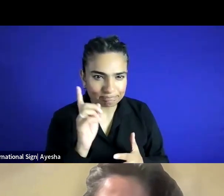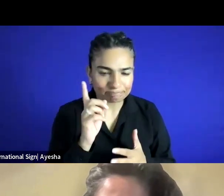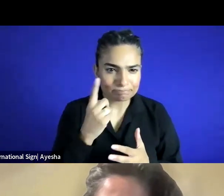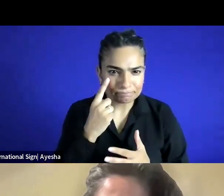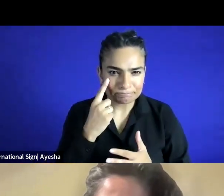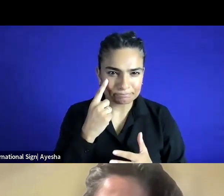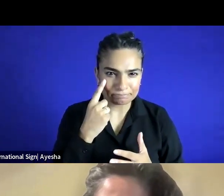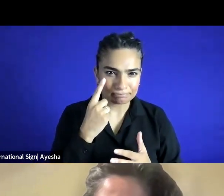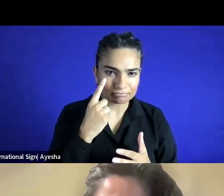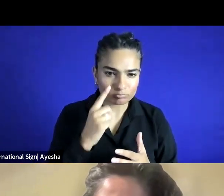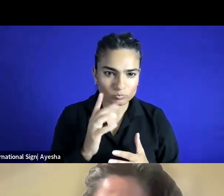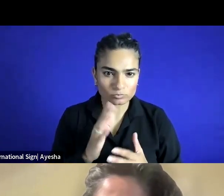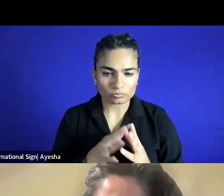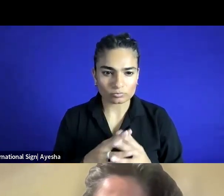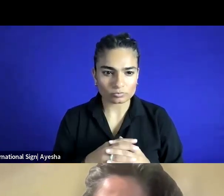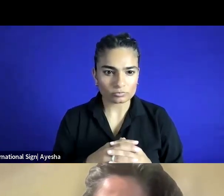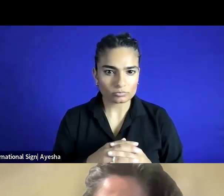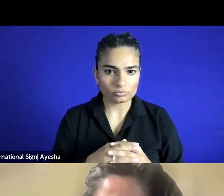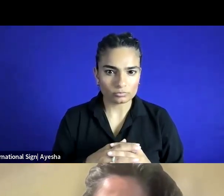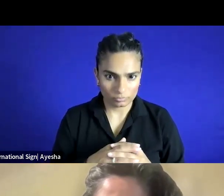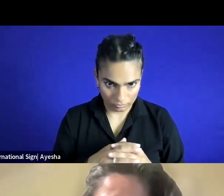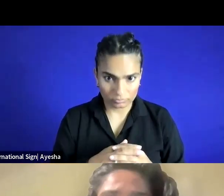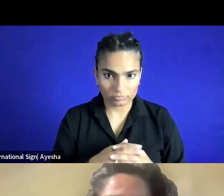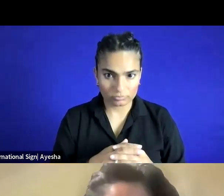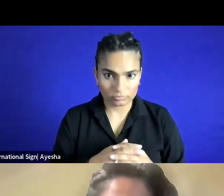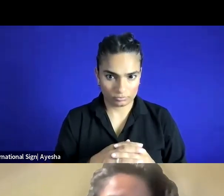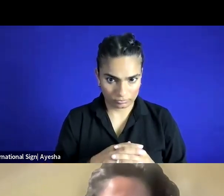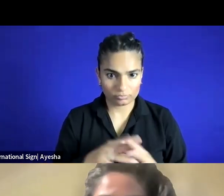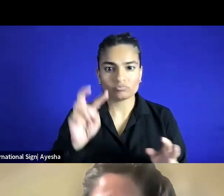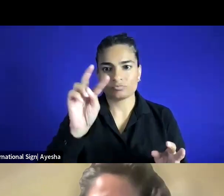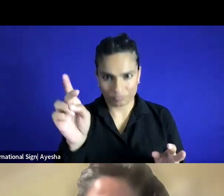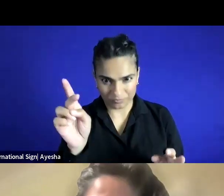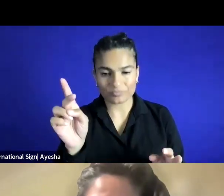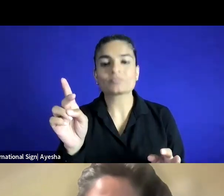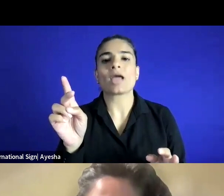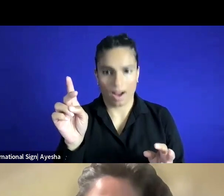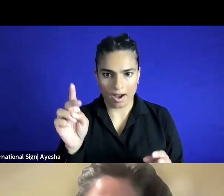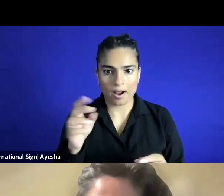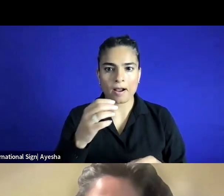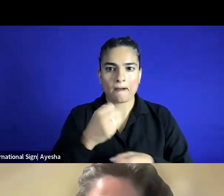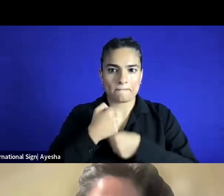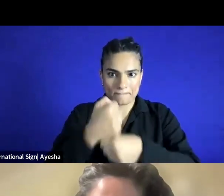The participants, will click on tags. So under tags,